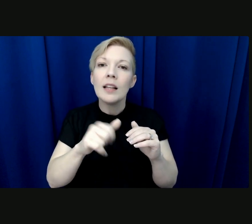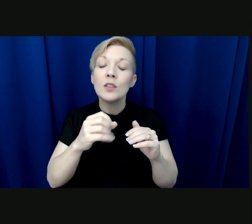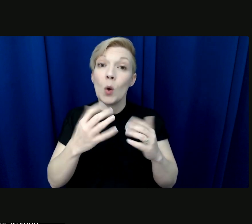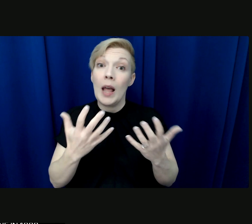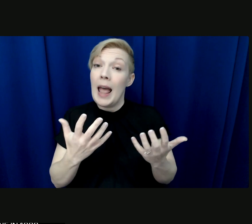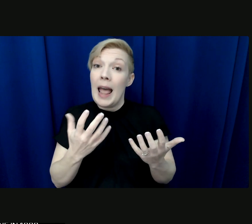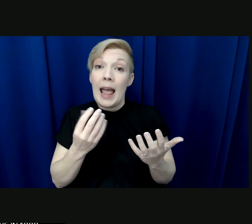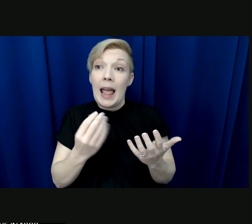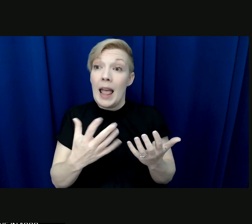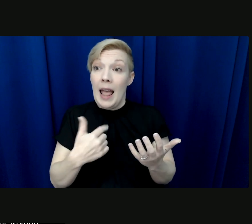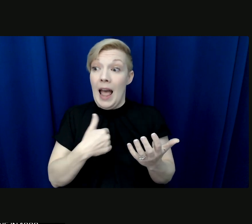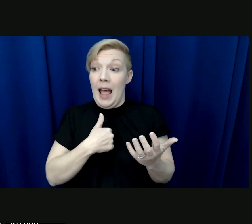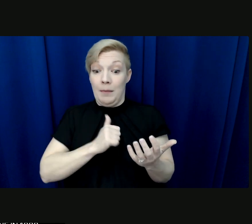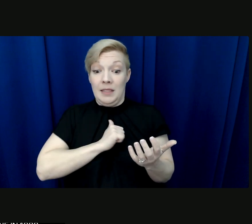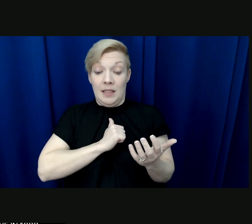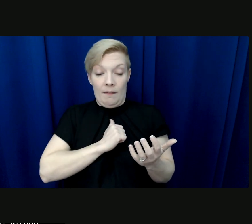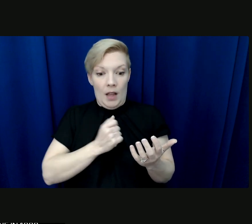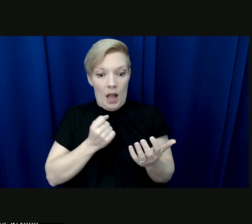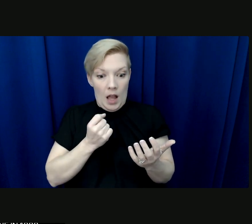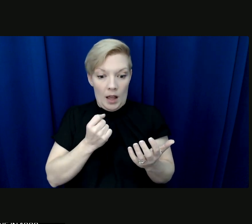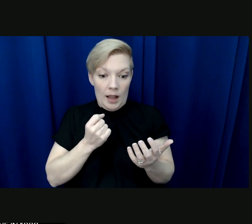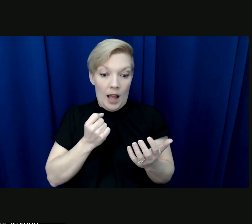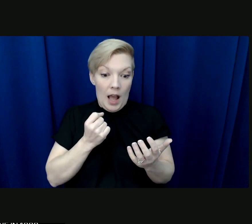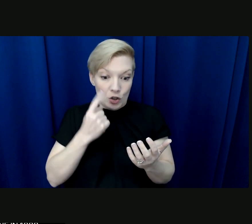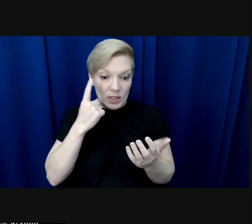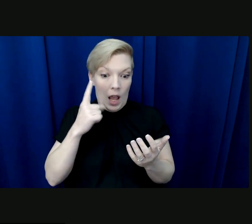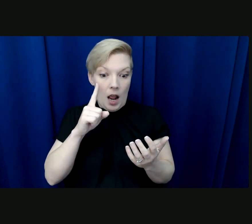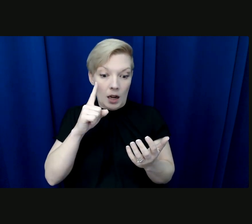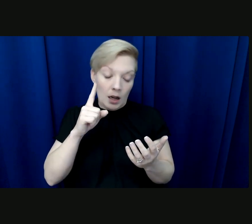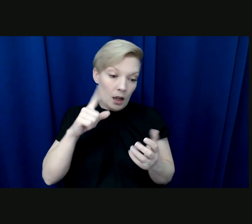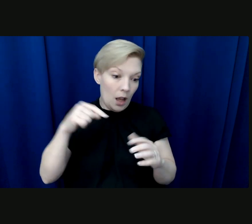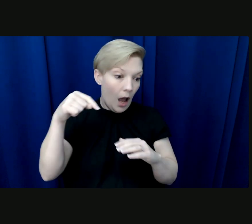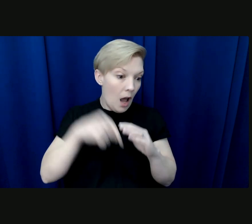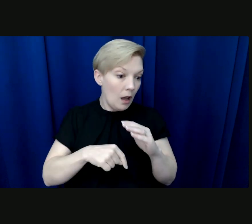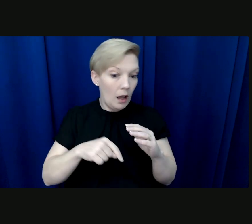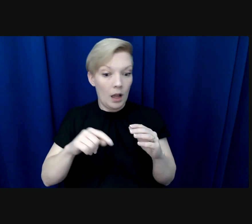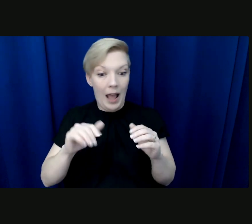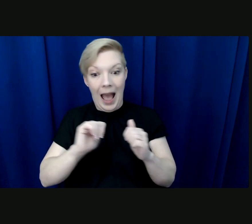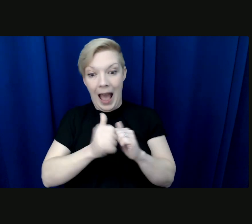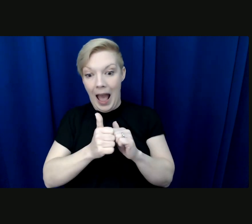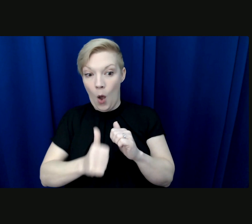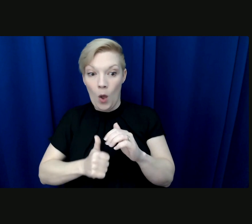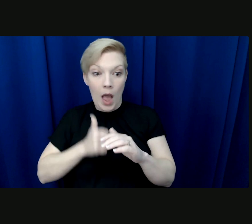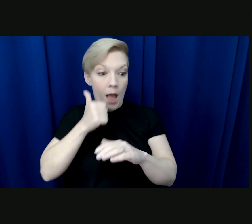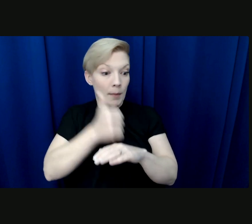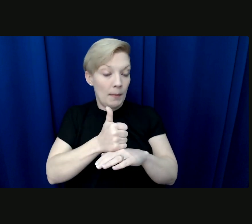I, I don't envy you folks who have to implement this because you're having to --